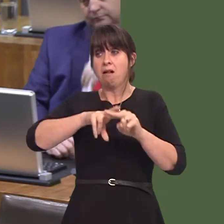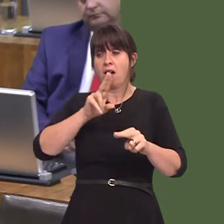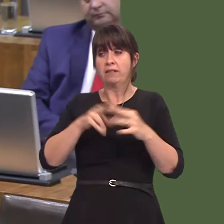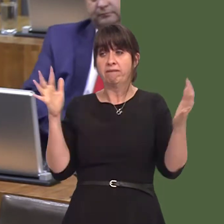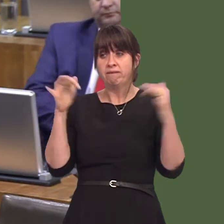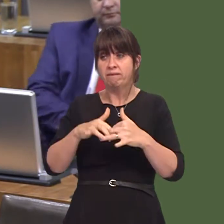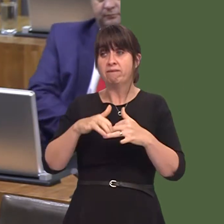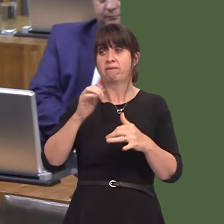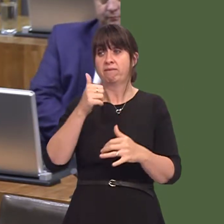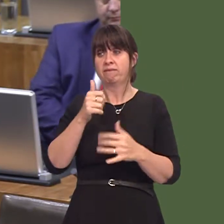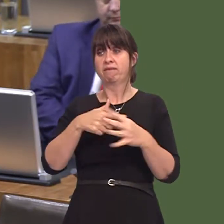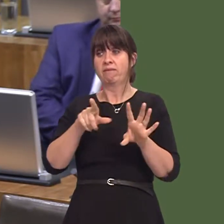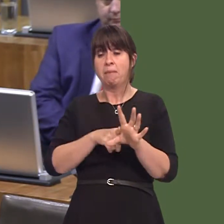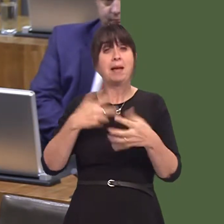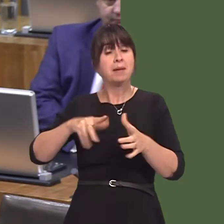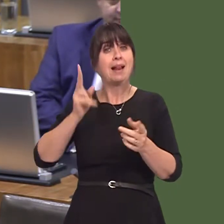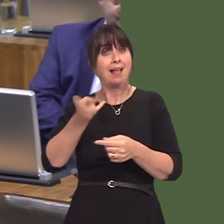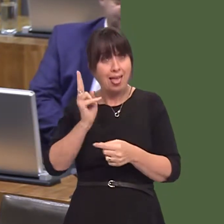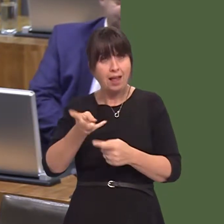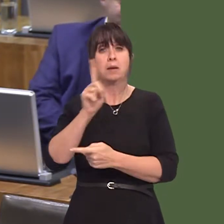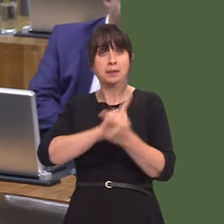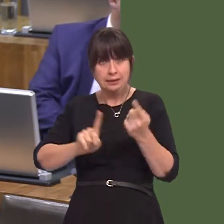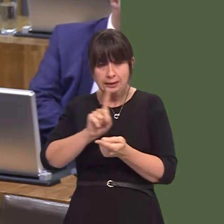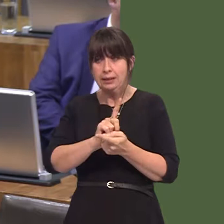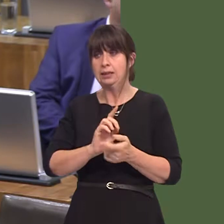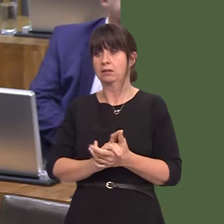On 11 May, there was another meeting with RDAU.